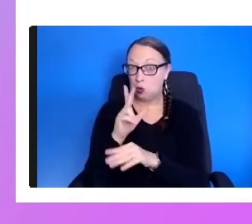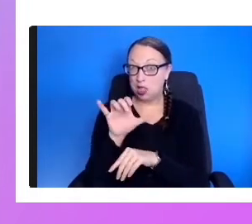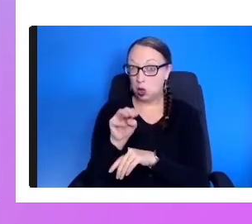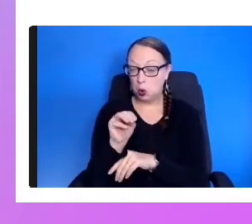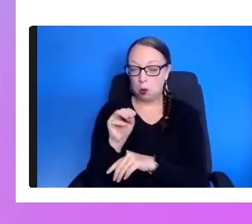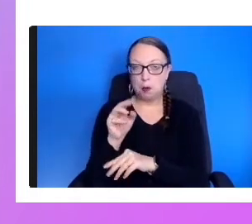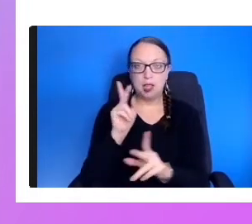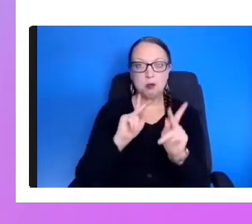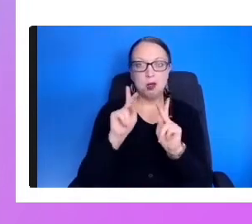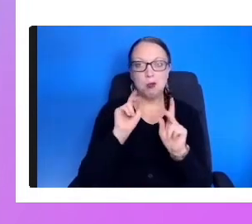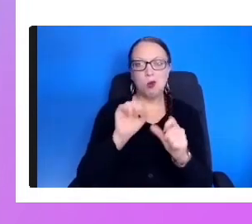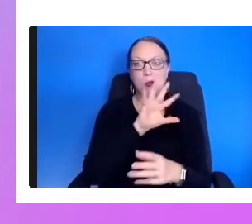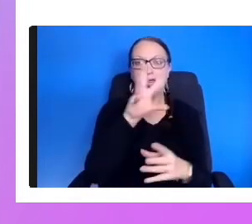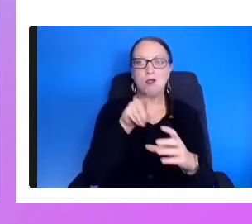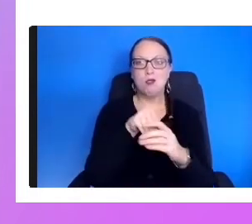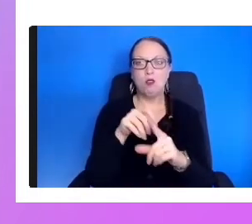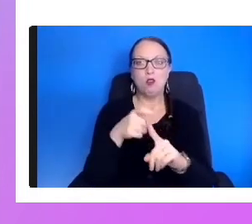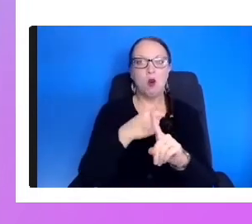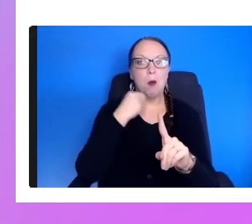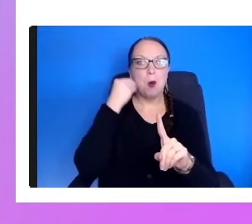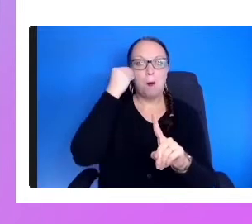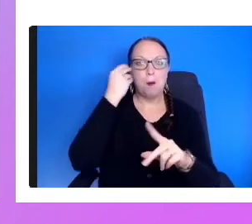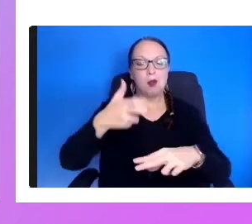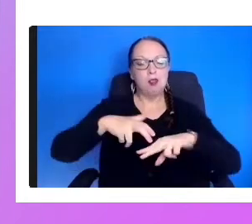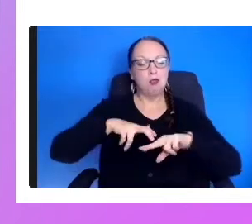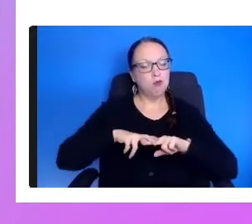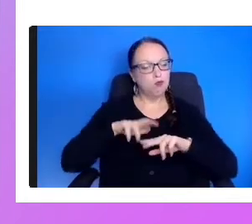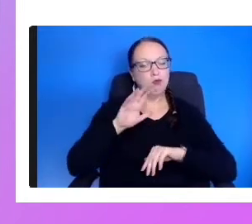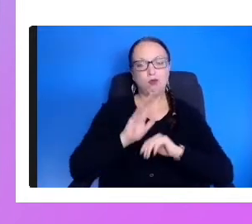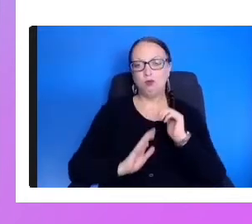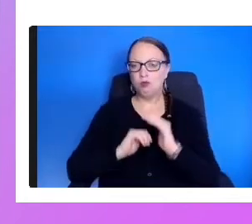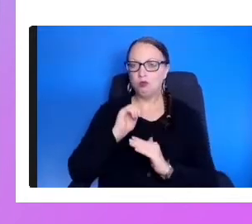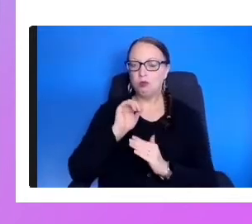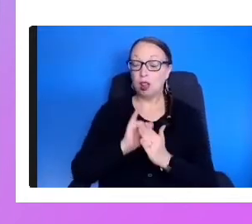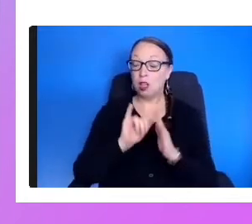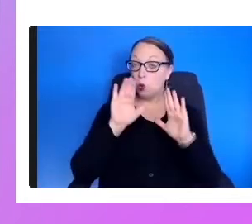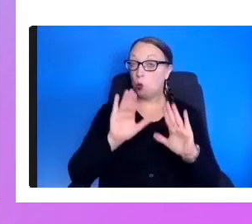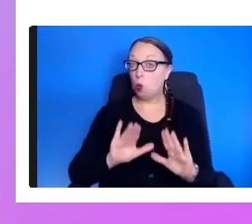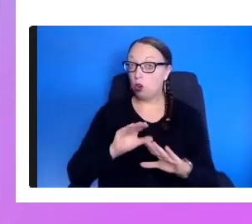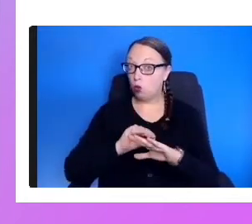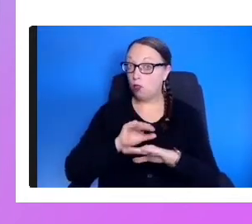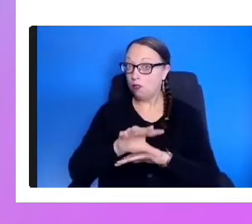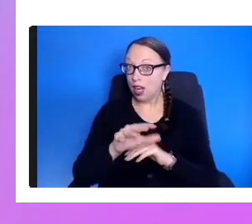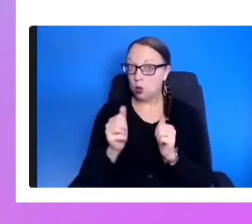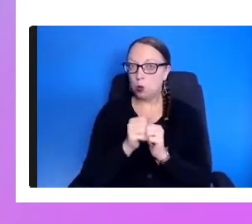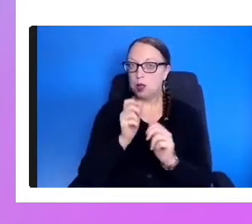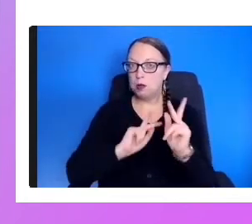from the comfort of their own homes this has an incredible effect especially when you're dealing with people with mental health conditions.